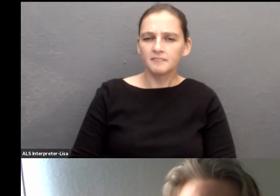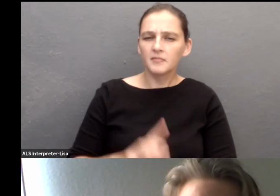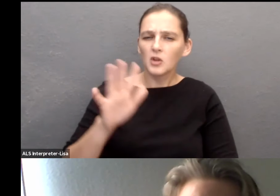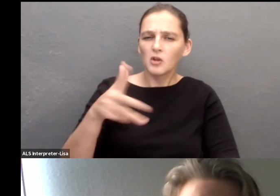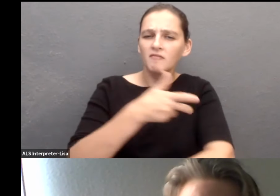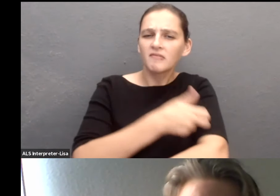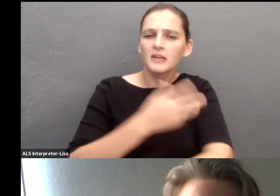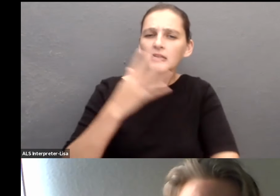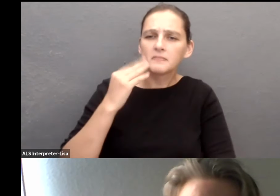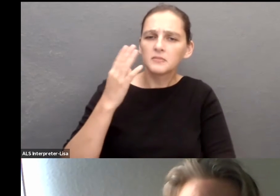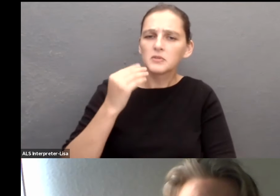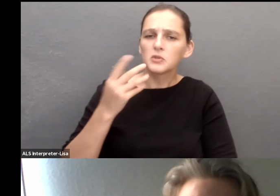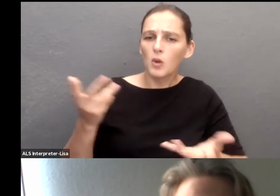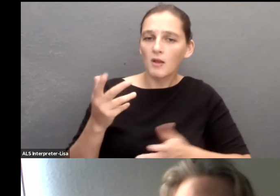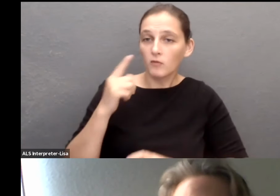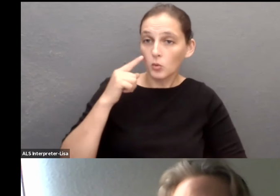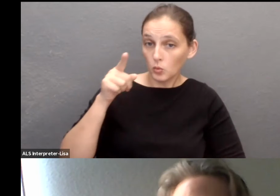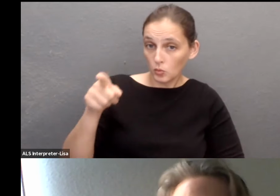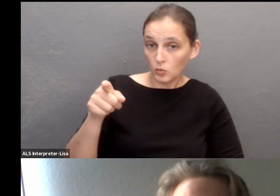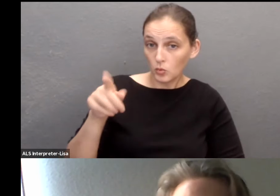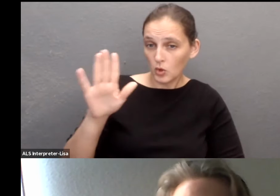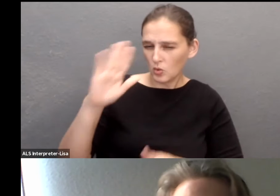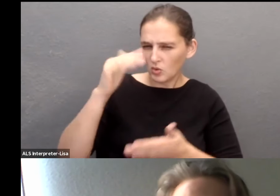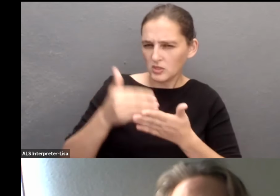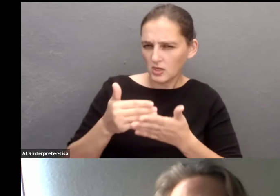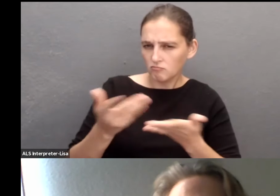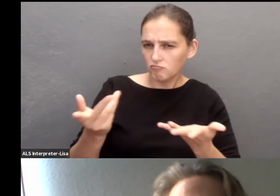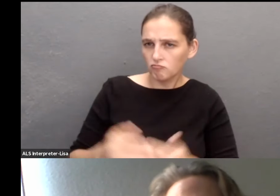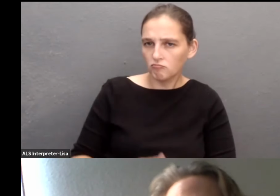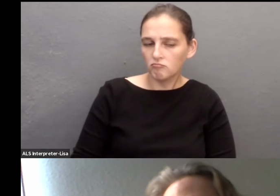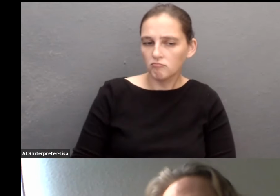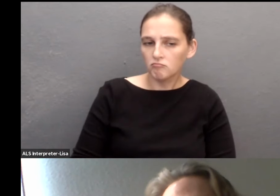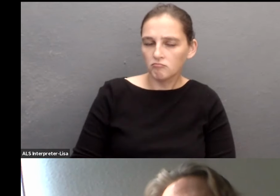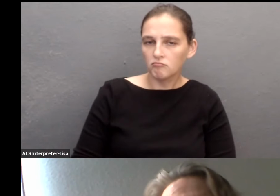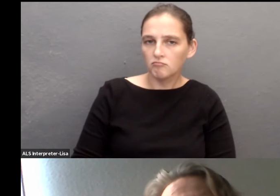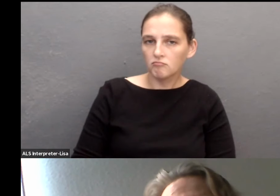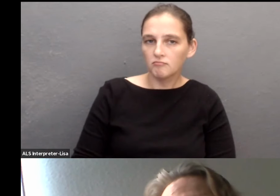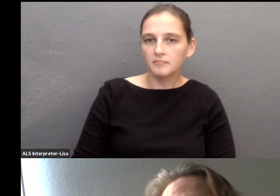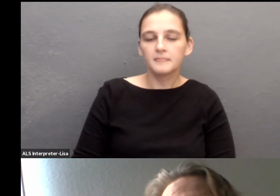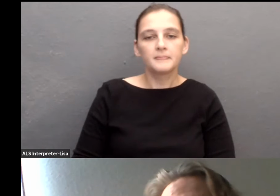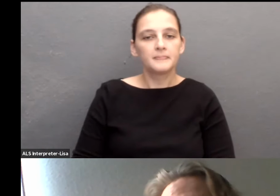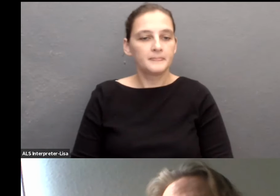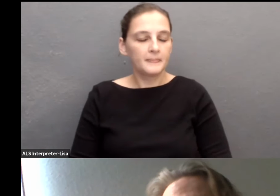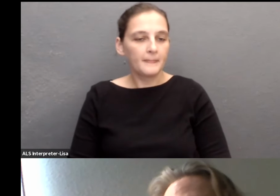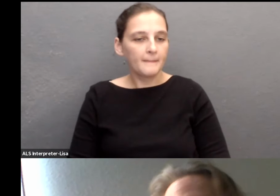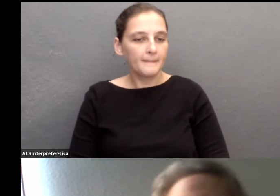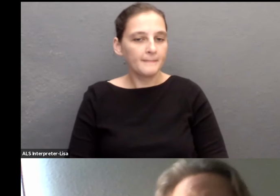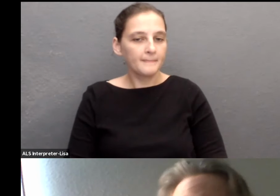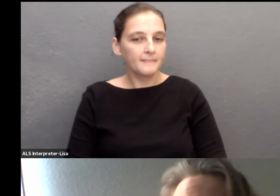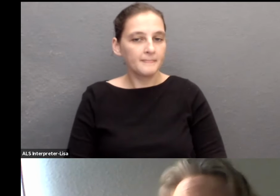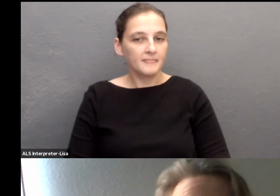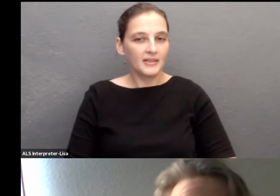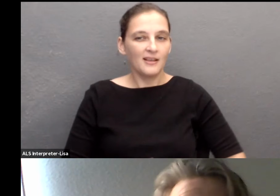like for you and then also for your son? Marty Stone: I was slightly tired, the next